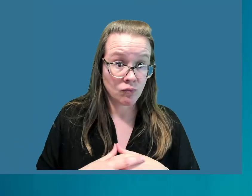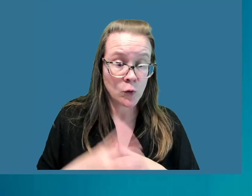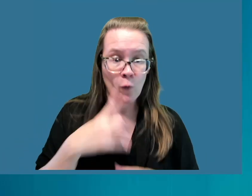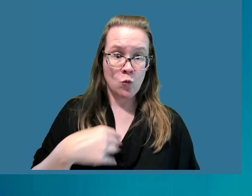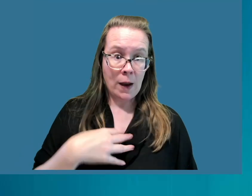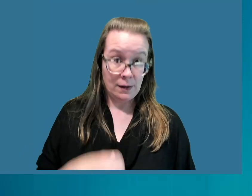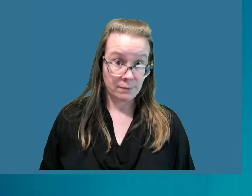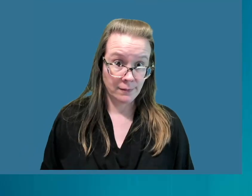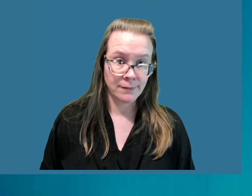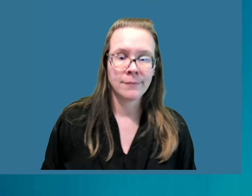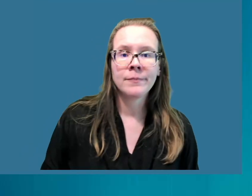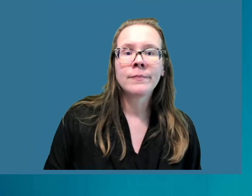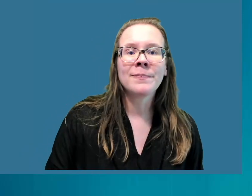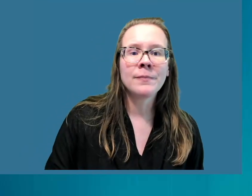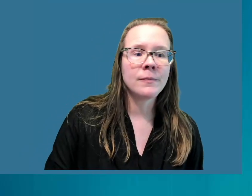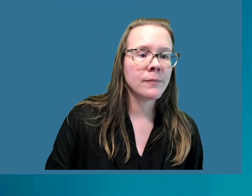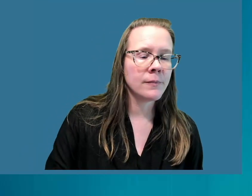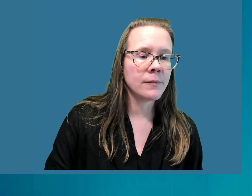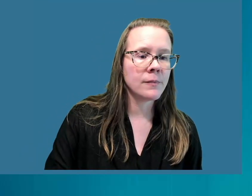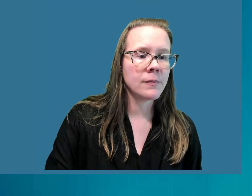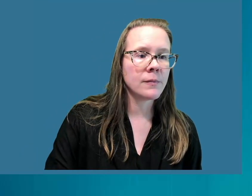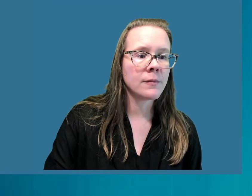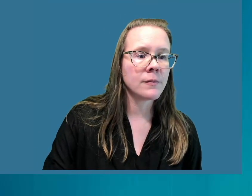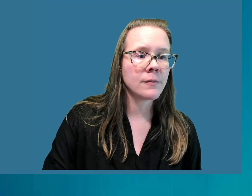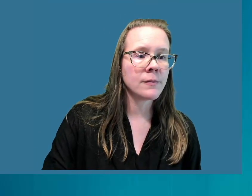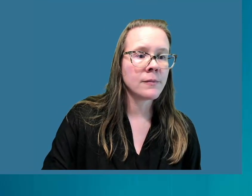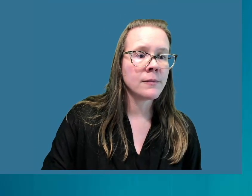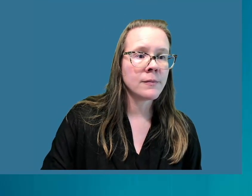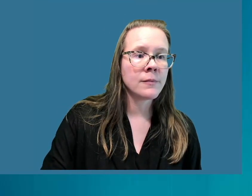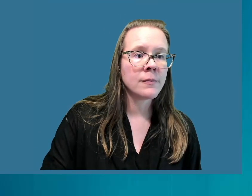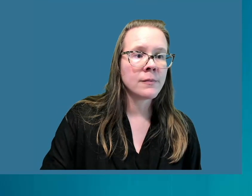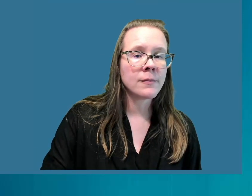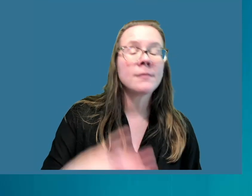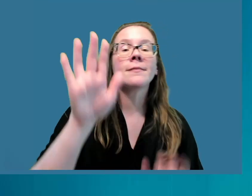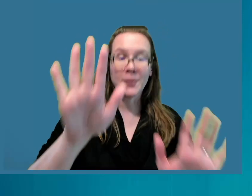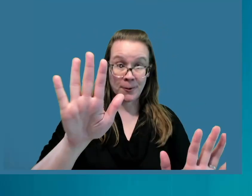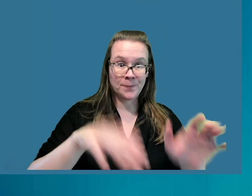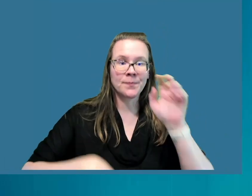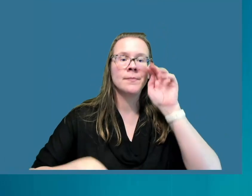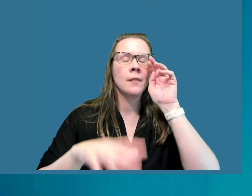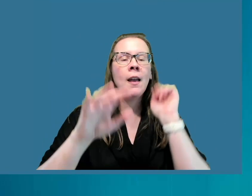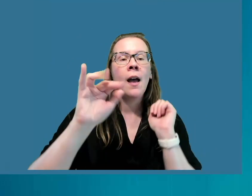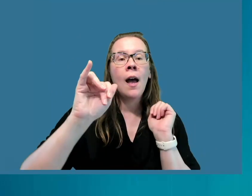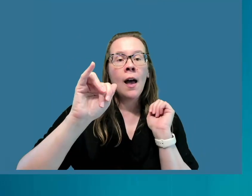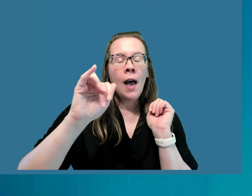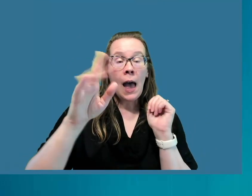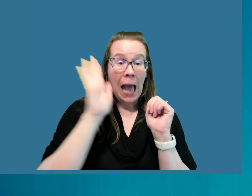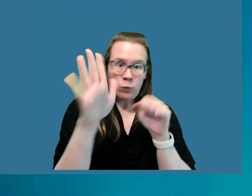won't affect the color of your white icing. But if you only have vanilla, use vanilla. It'll be fine.